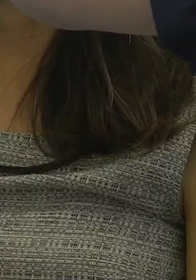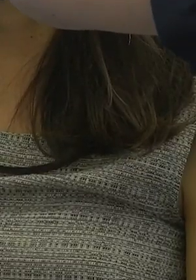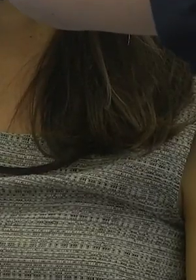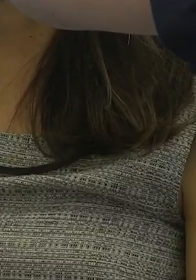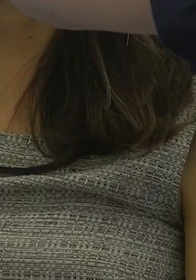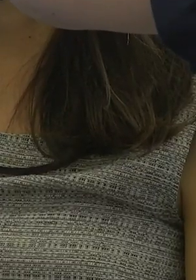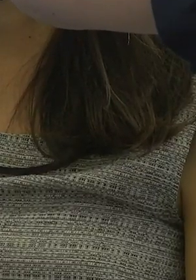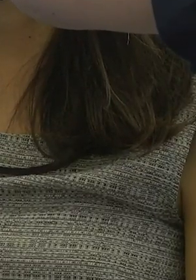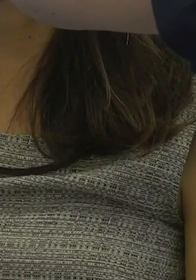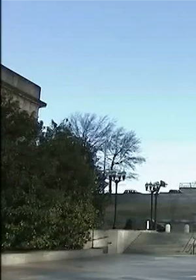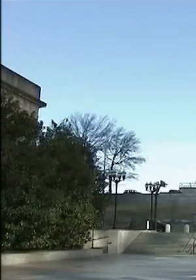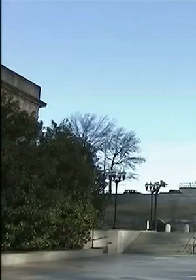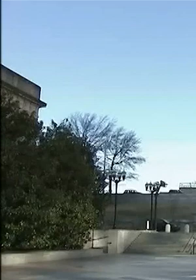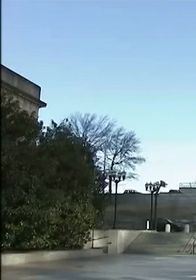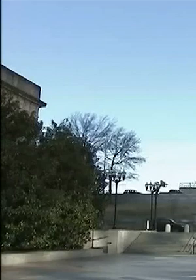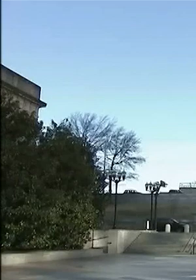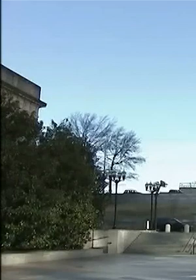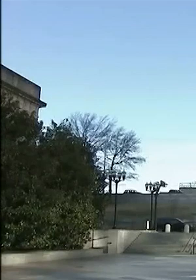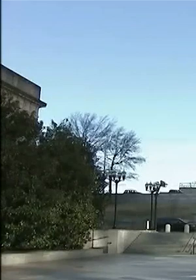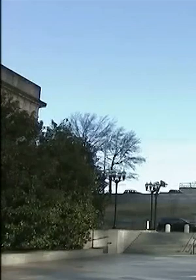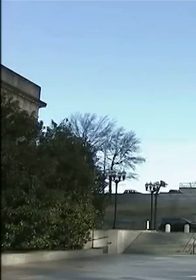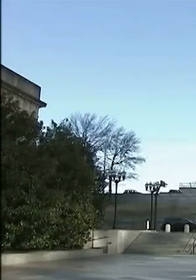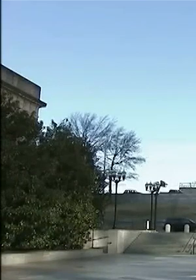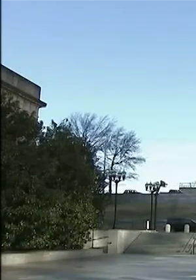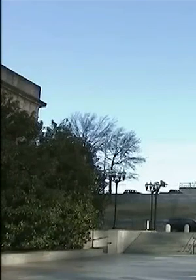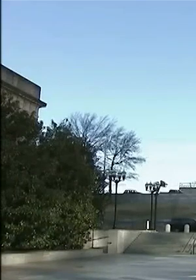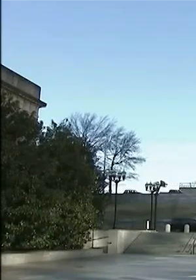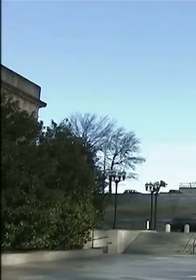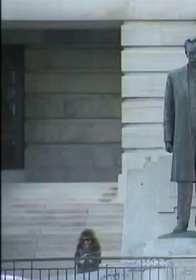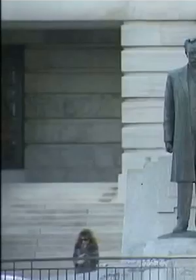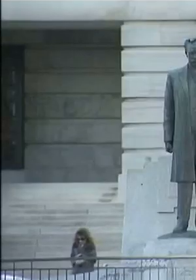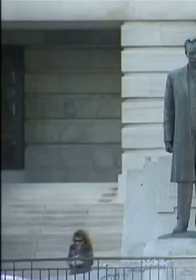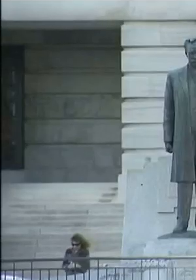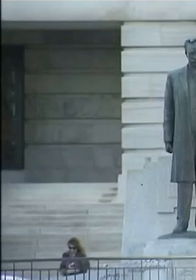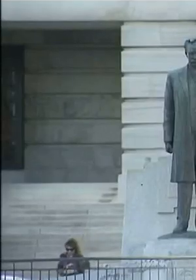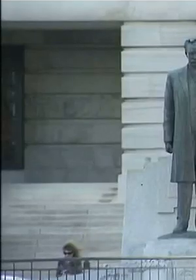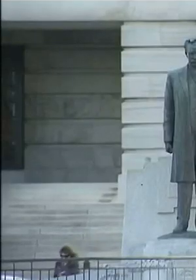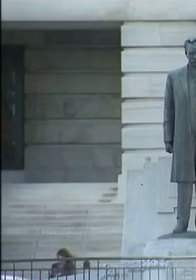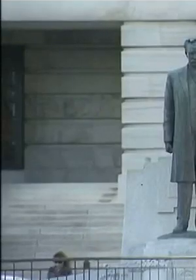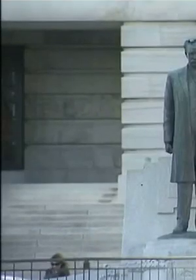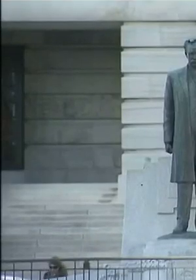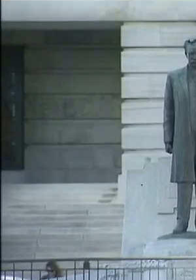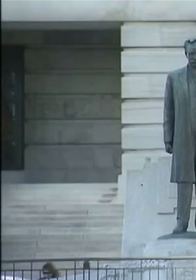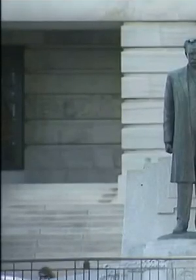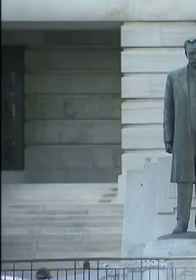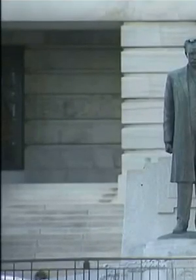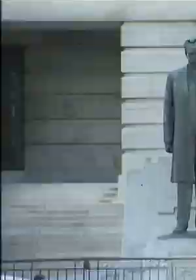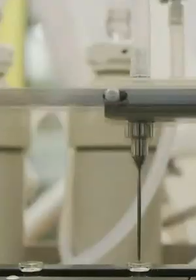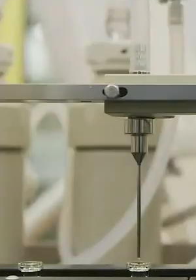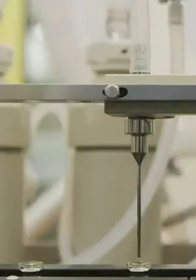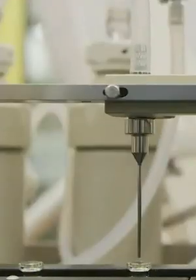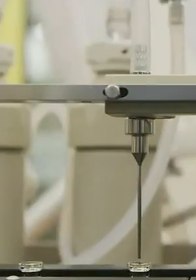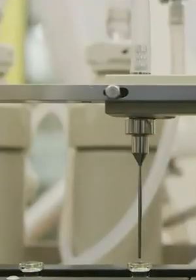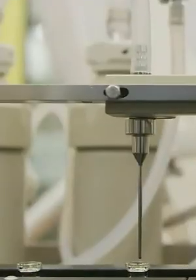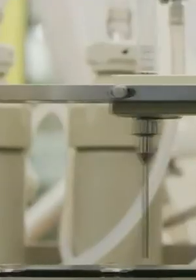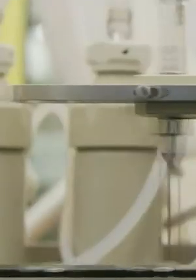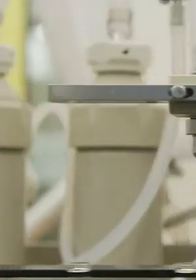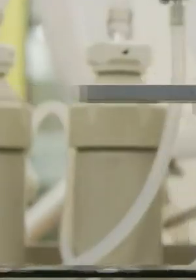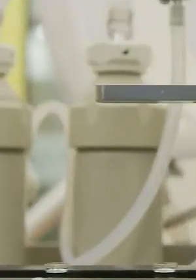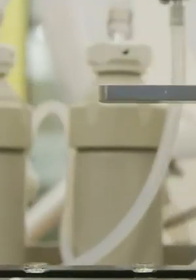HOURS, THE CITY OF MEMPHIS ACTIVATED, ACTIVATED, A ACTIVATED, A ROBUST ACTIVATED, A ROBUST PLAN ACTIVATED, A ROBUST PLAN TO TAKE TAKE FULL TAKE FULL RESPONSIBILITY TAKE FULL RESPONSIBILITY FOR VACCINATING VACCINATING PEOPLE VACCINATING PEOPLE SHELBY COUNTY. THIS THIS COMES THIS COMES AFTER THIS COMES AFTER THE STATE'S